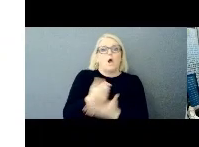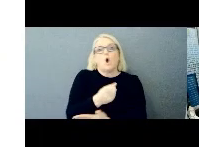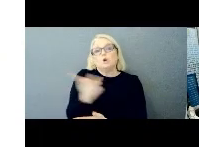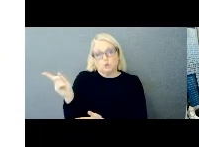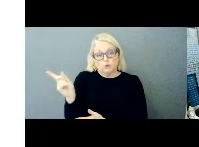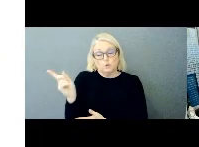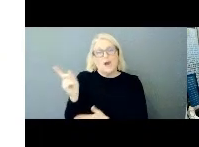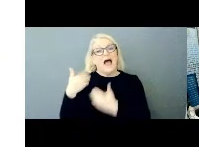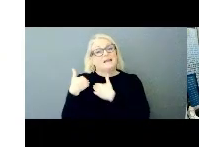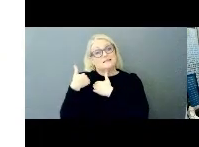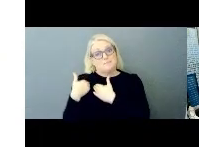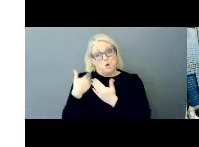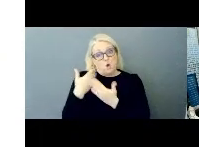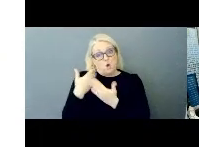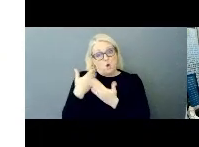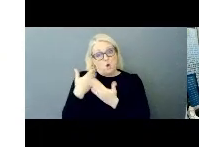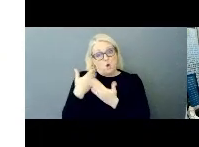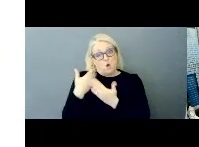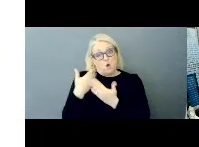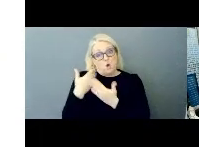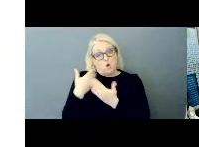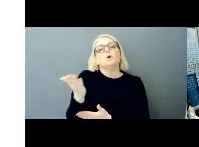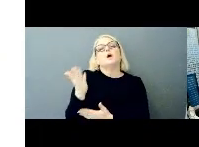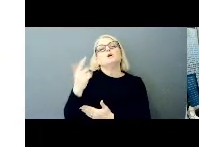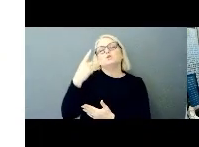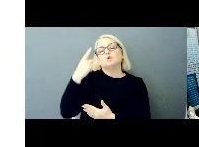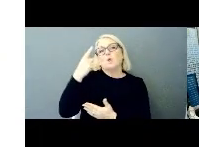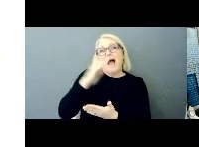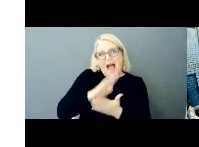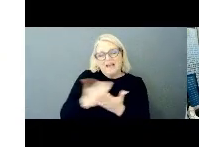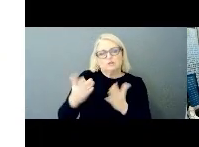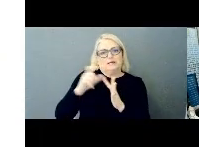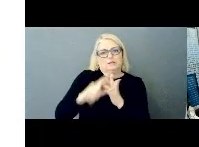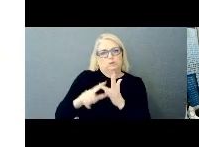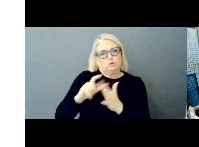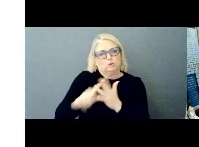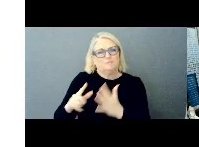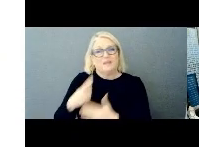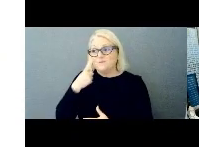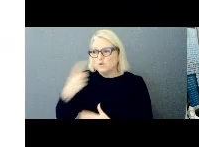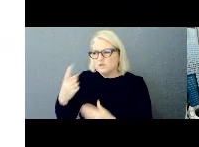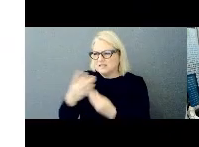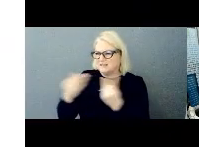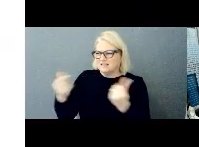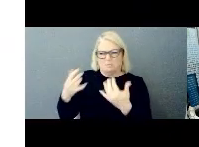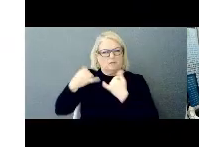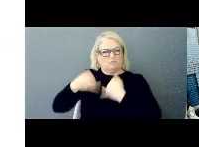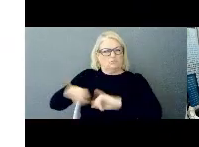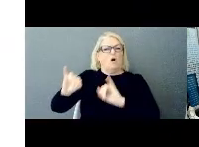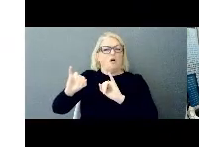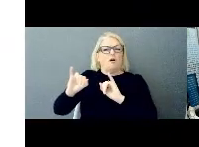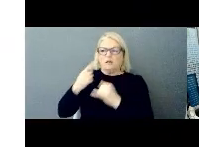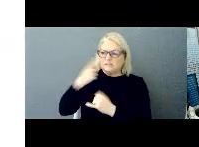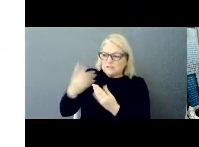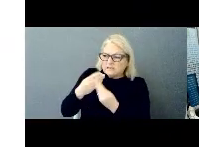to make the currently unthinkable thinkable, to question the obvious, to make the present systems unavailable as options for the future.